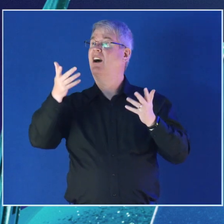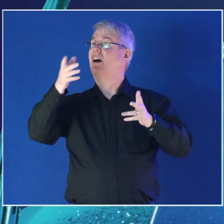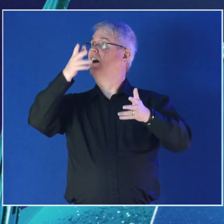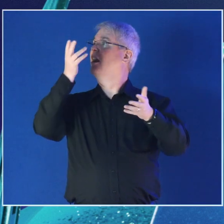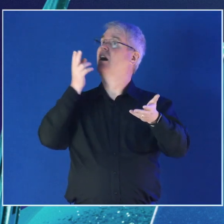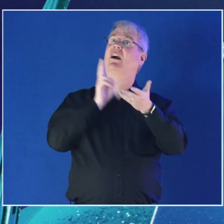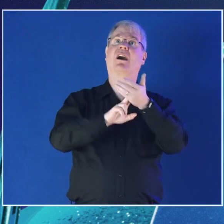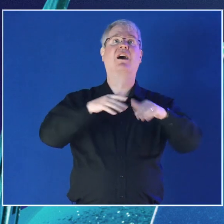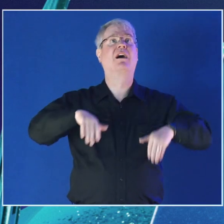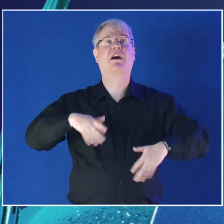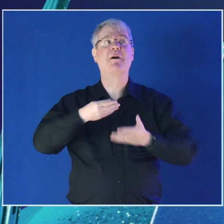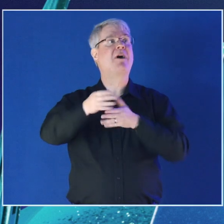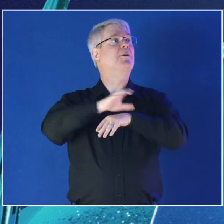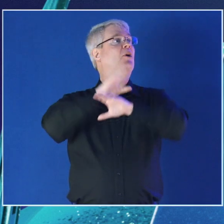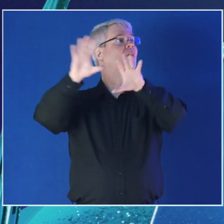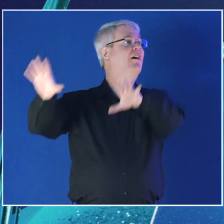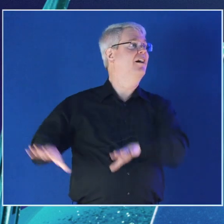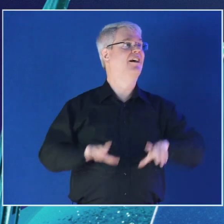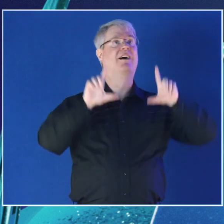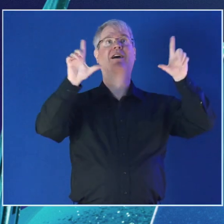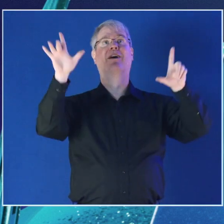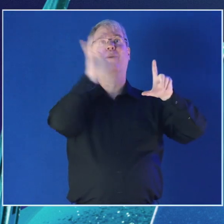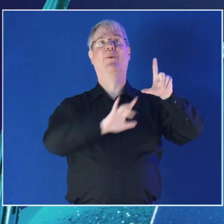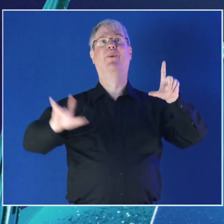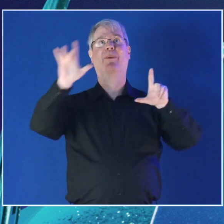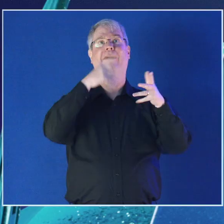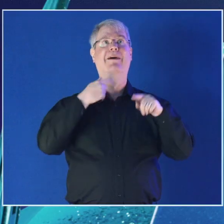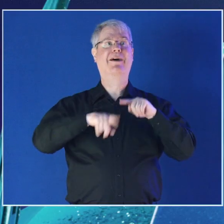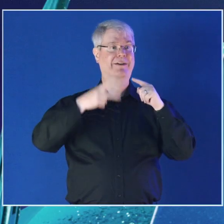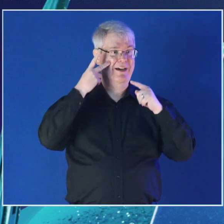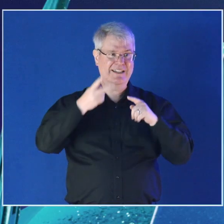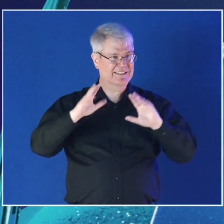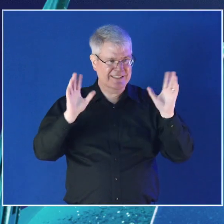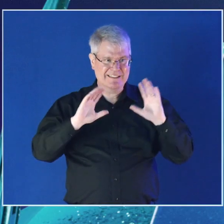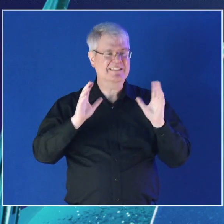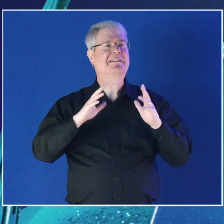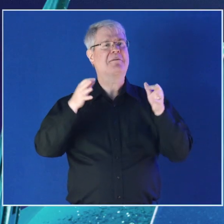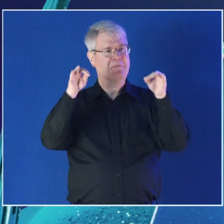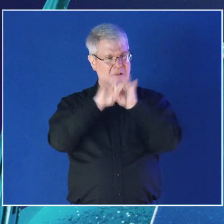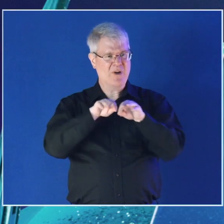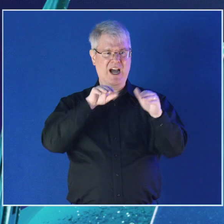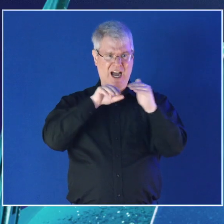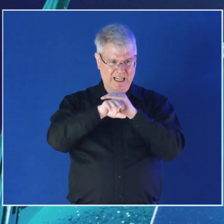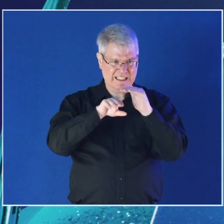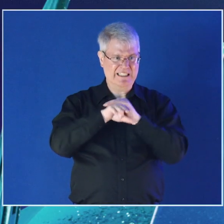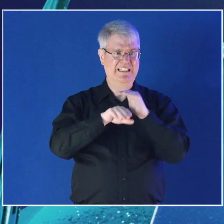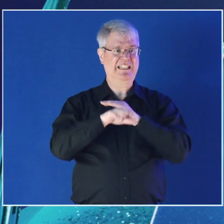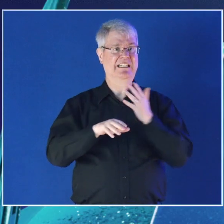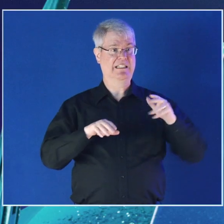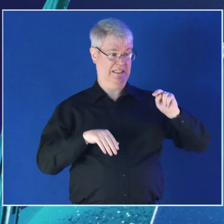A built-in screen reader sets the baseline for access. If Narrator is strong, a blind person can turn